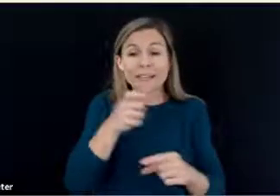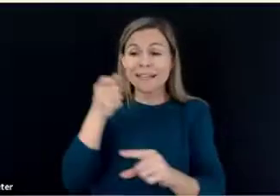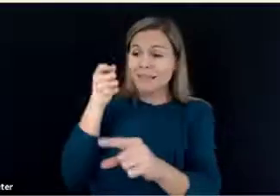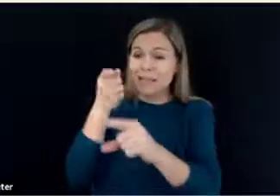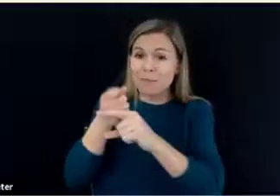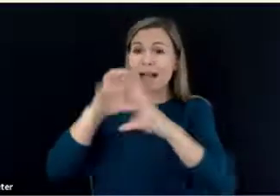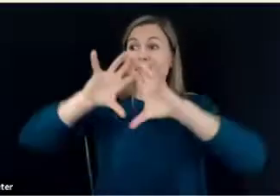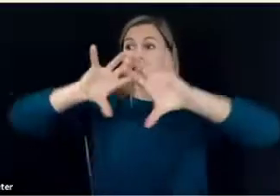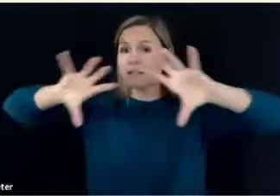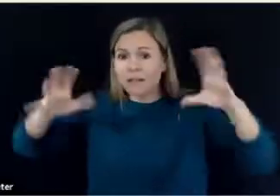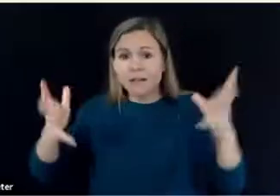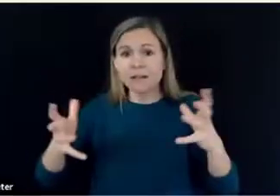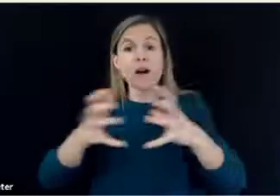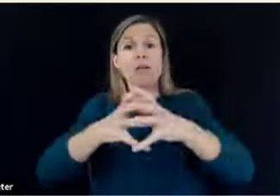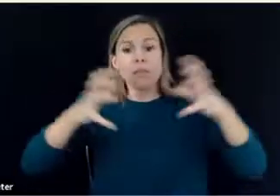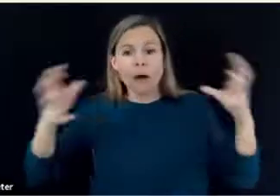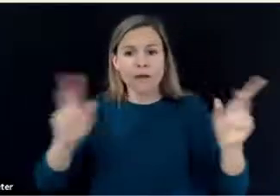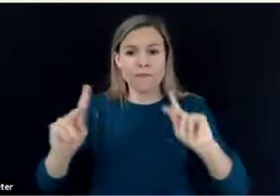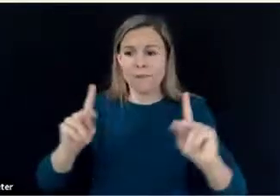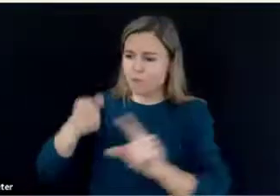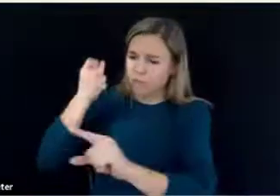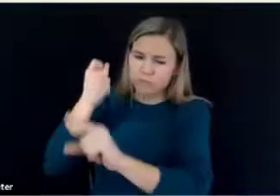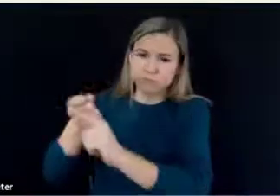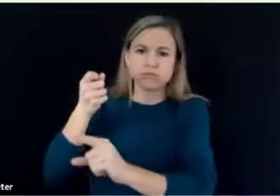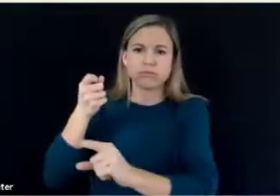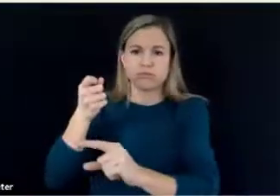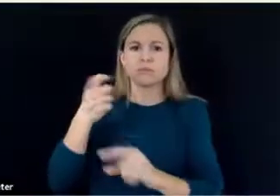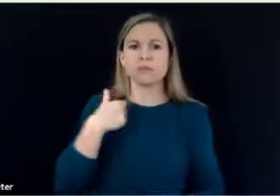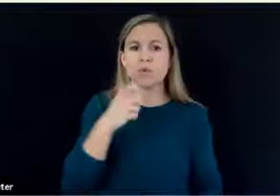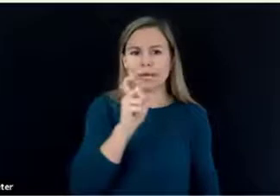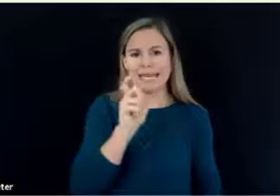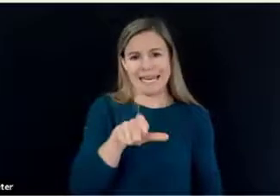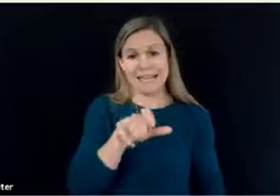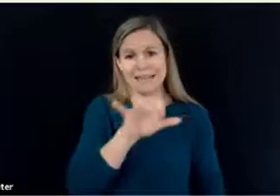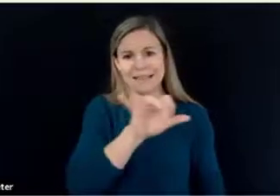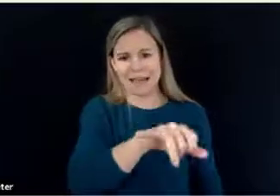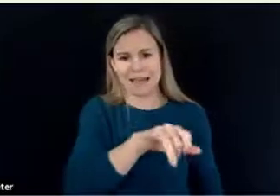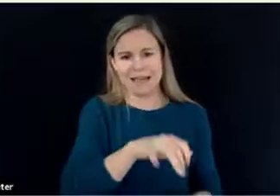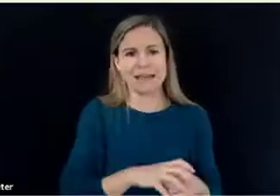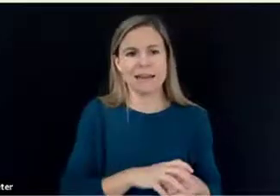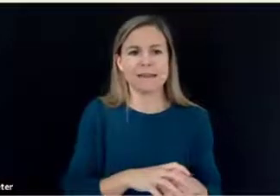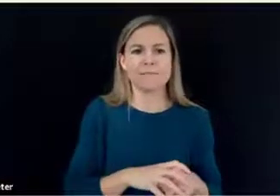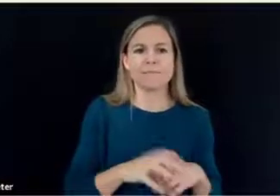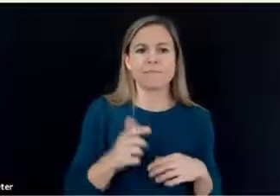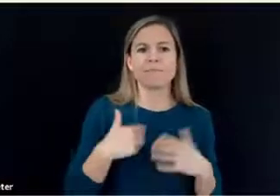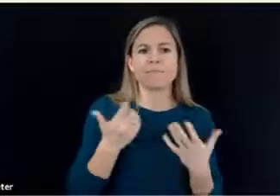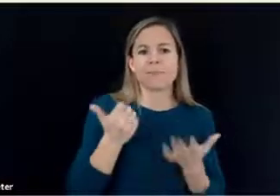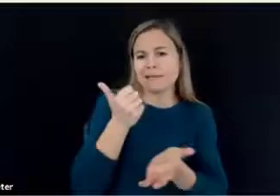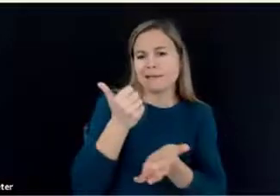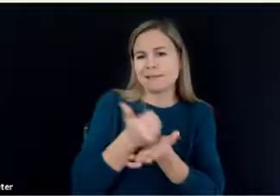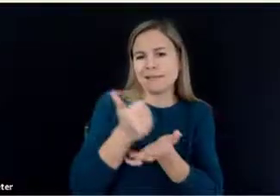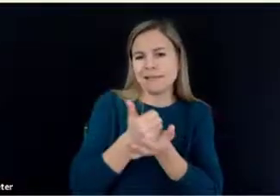and there's a need for this. Assist in navigating the different systems and facilitate connections.